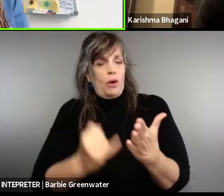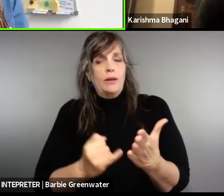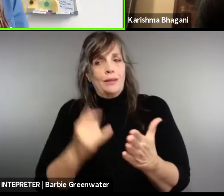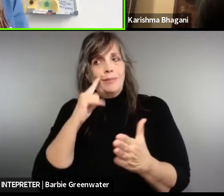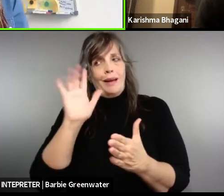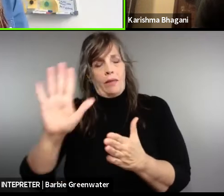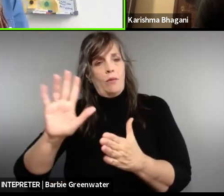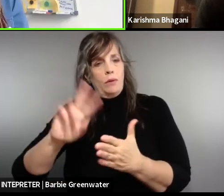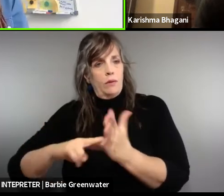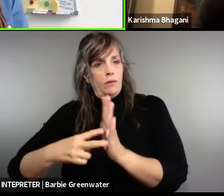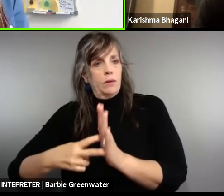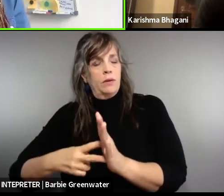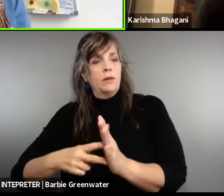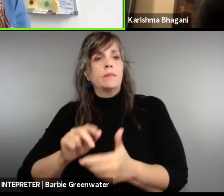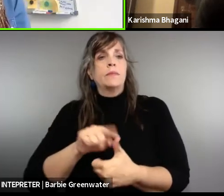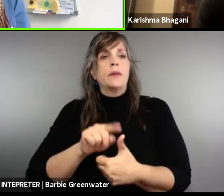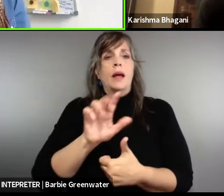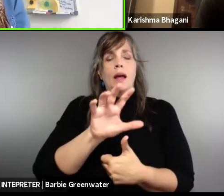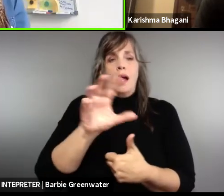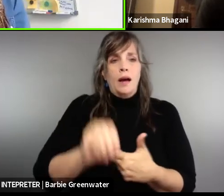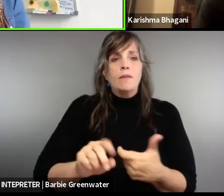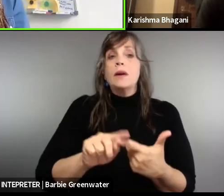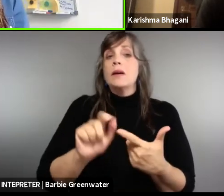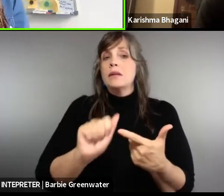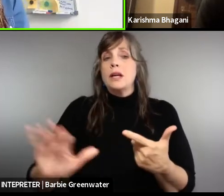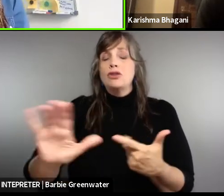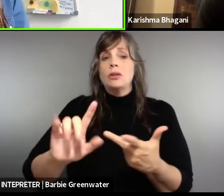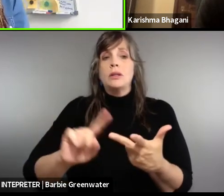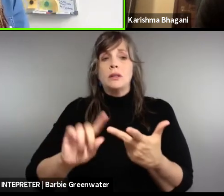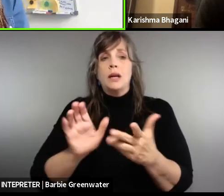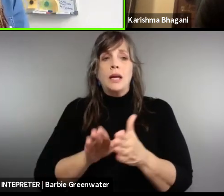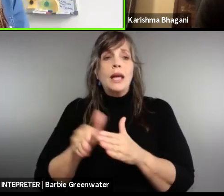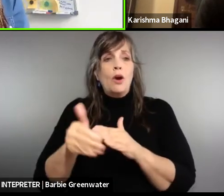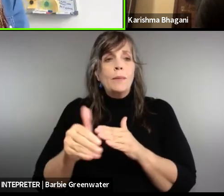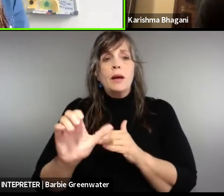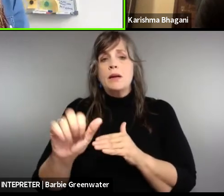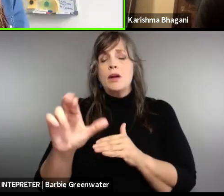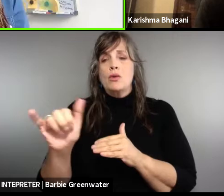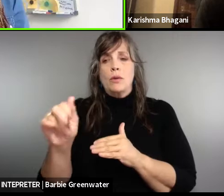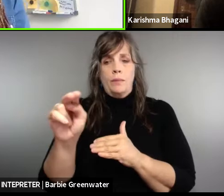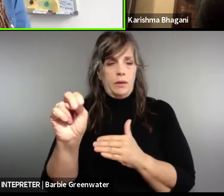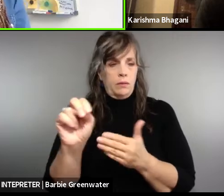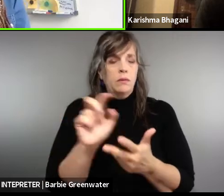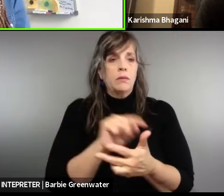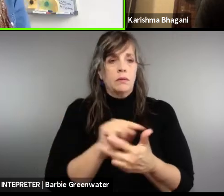African, Asian and Caribbean artist rather. And they would say we don't know where they are,